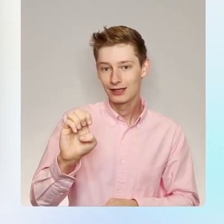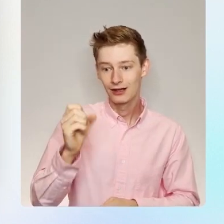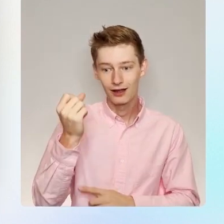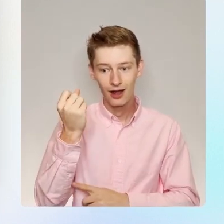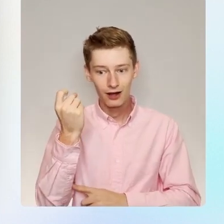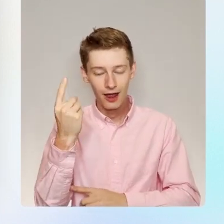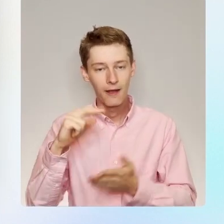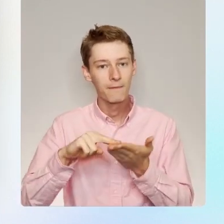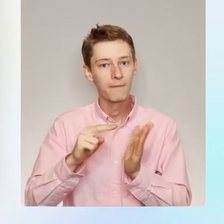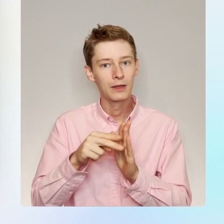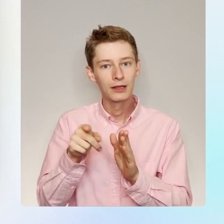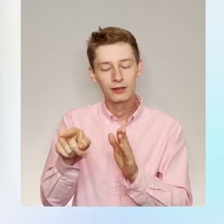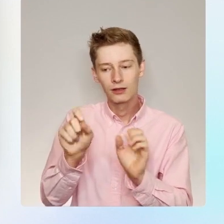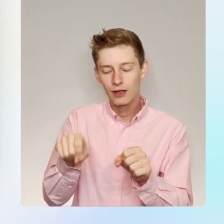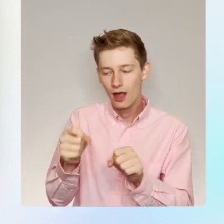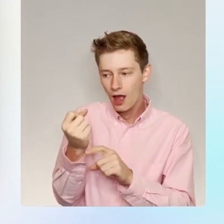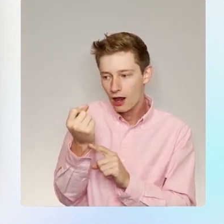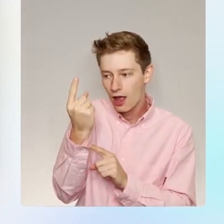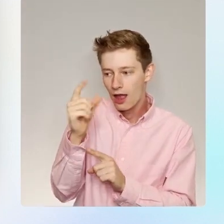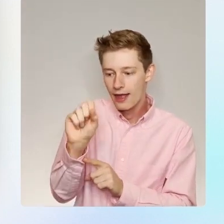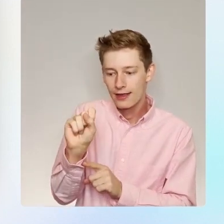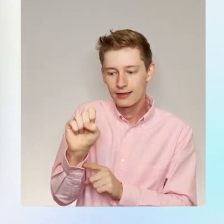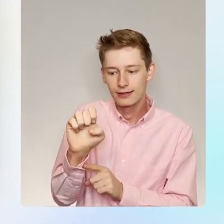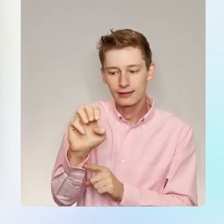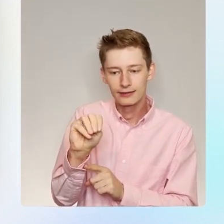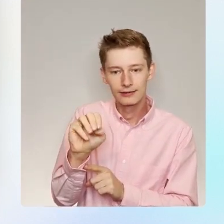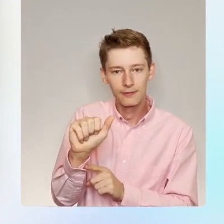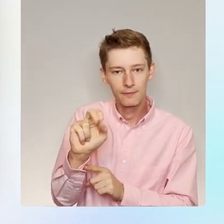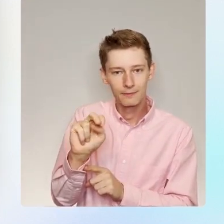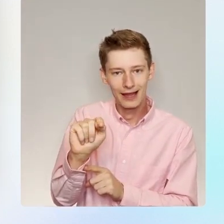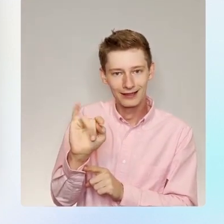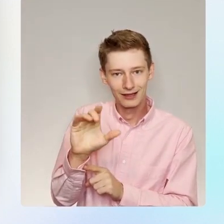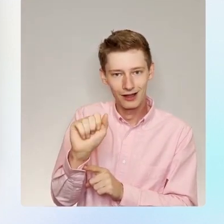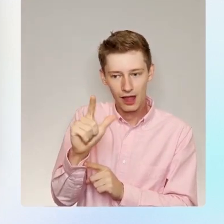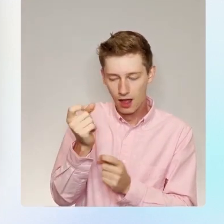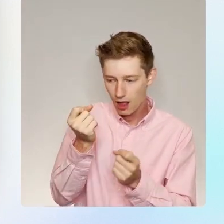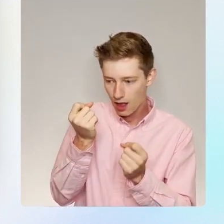and geometrically understand the shape, location,